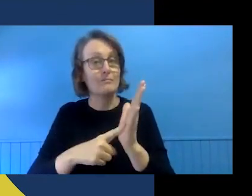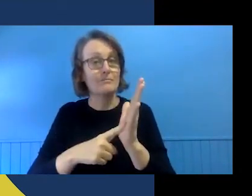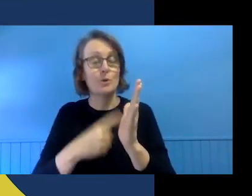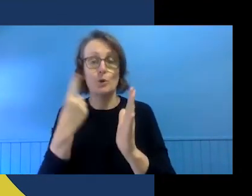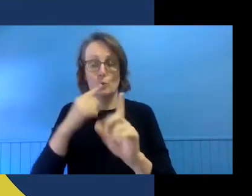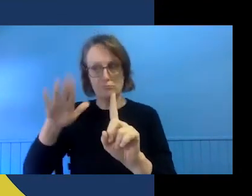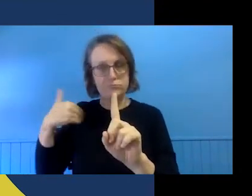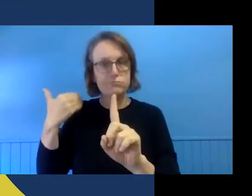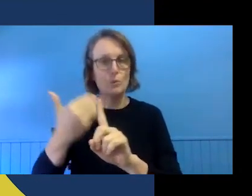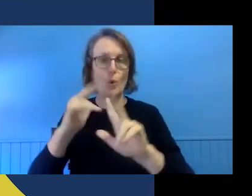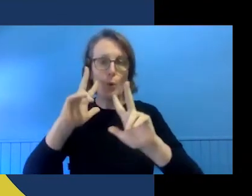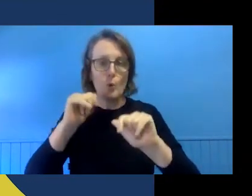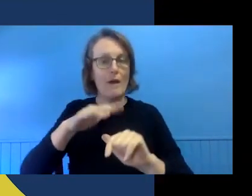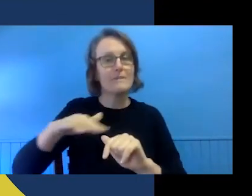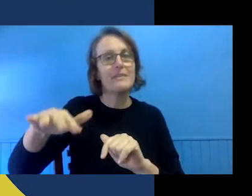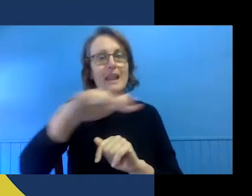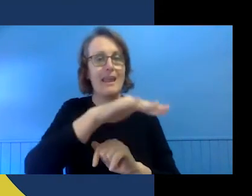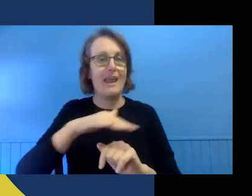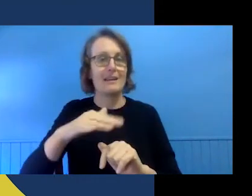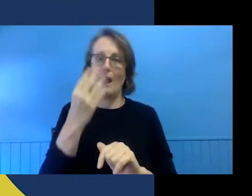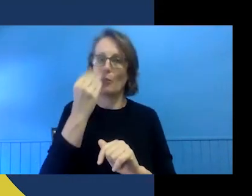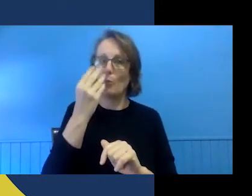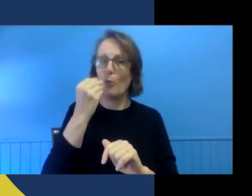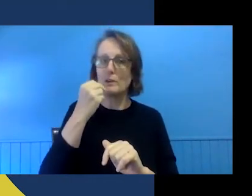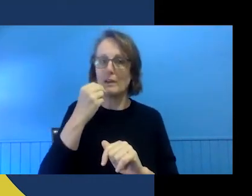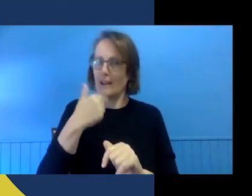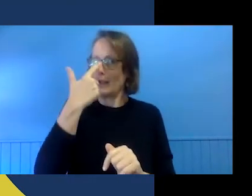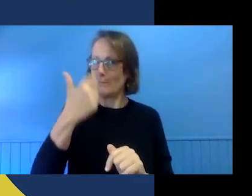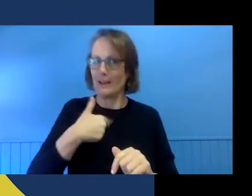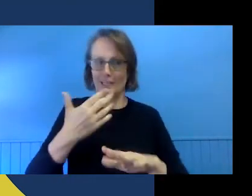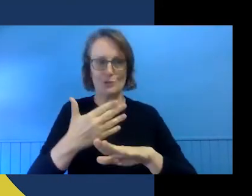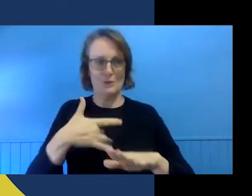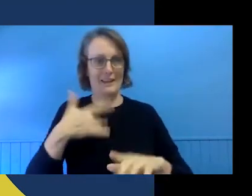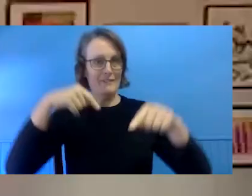where I am here in Sydney.